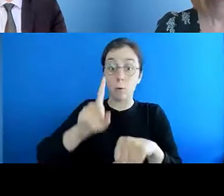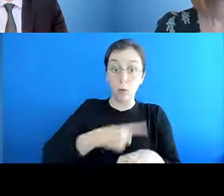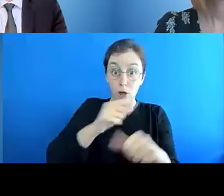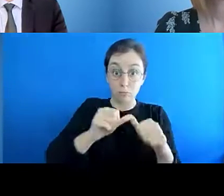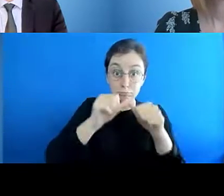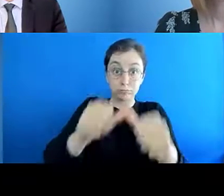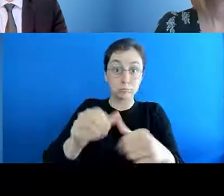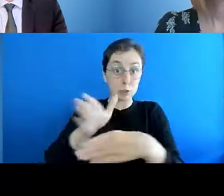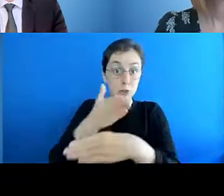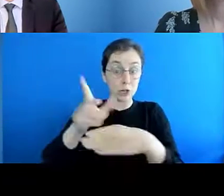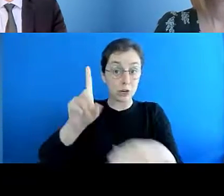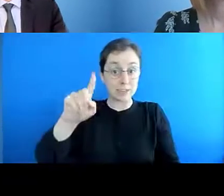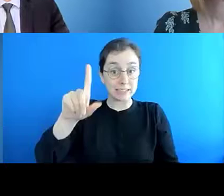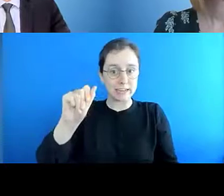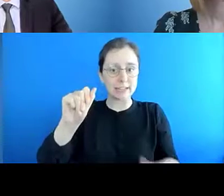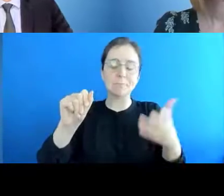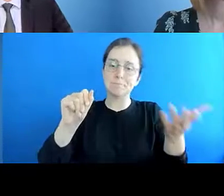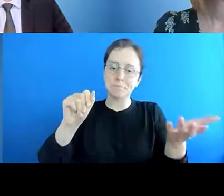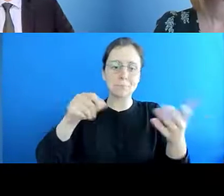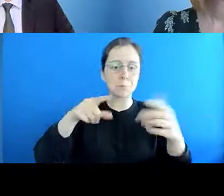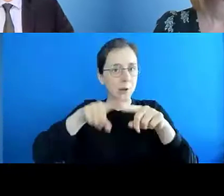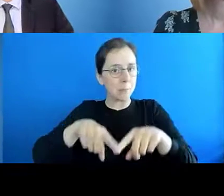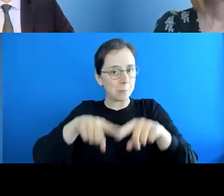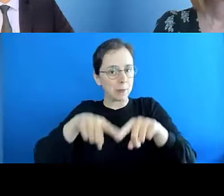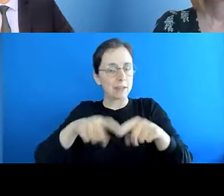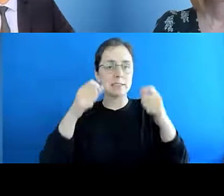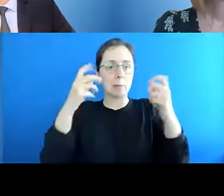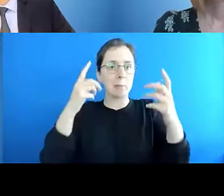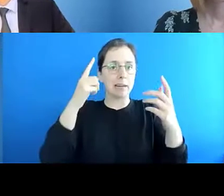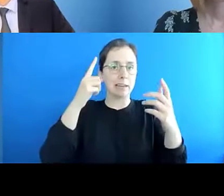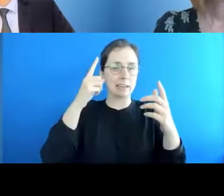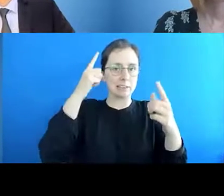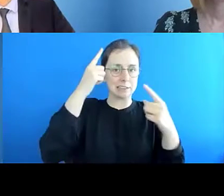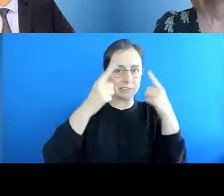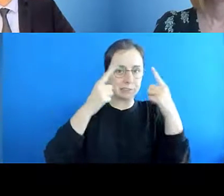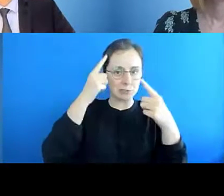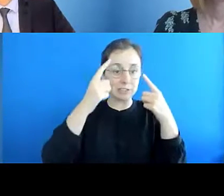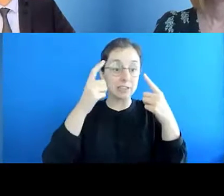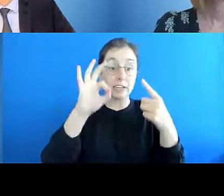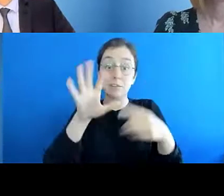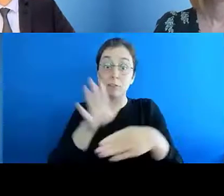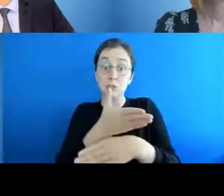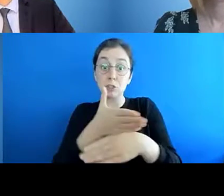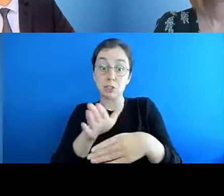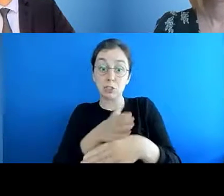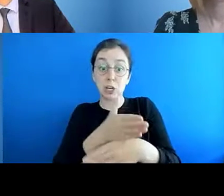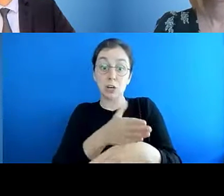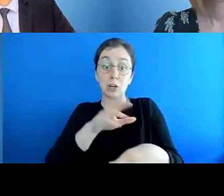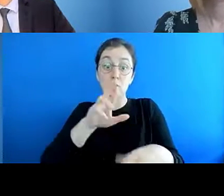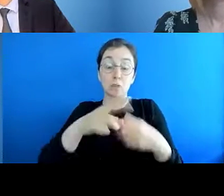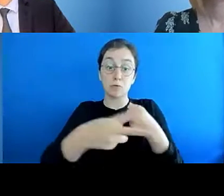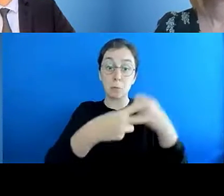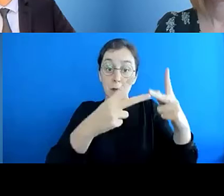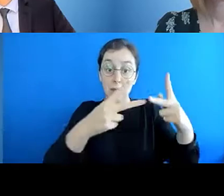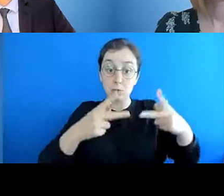that really depends on a number of considerations. If it's shared in a repository, most of the repositories may have their own best practices.